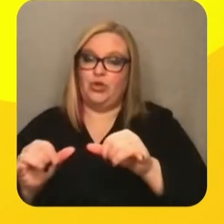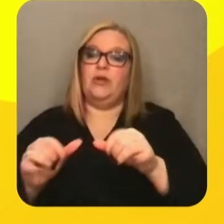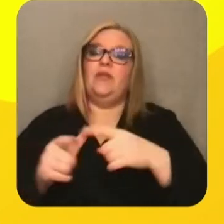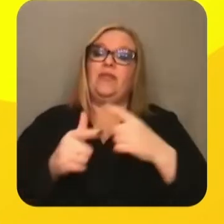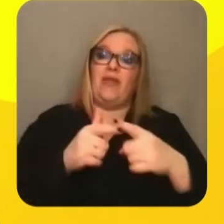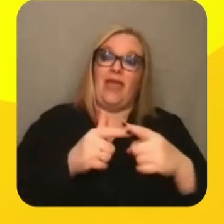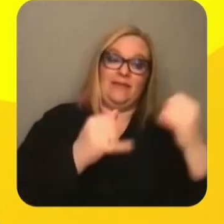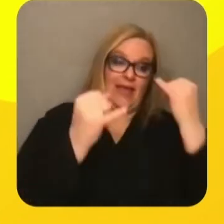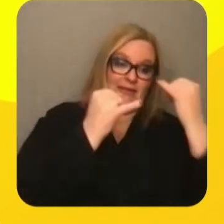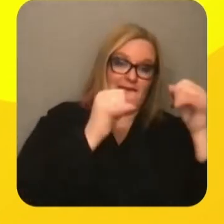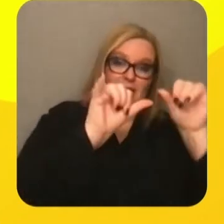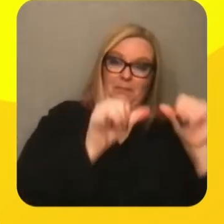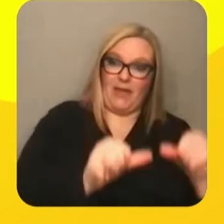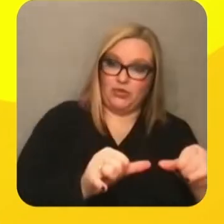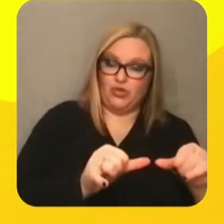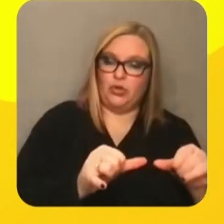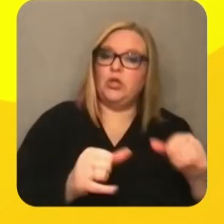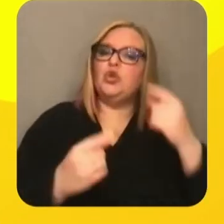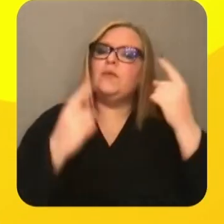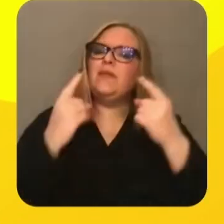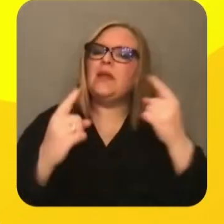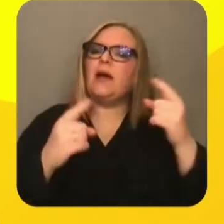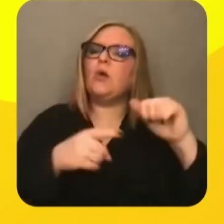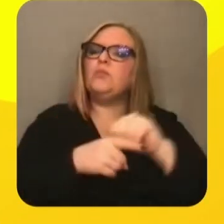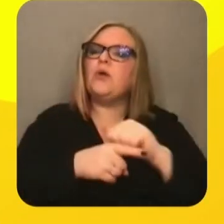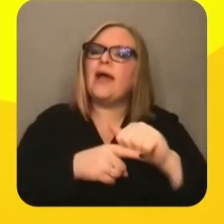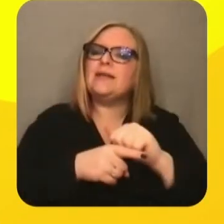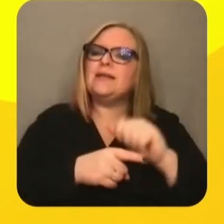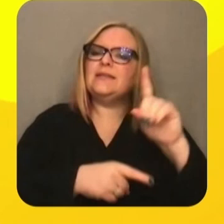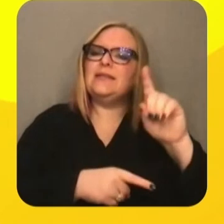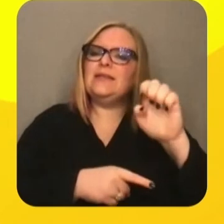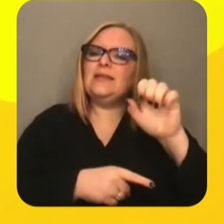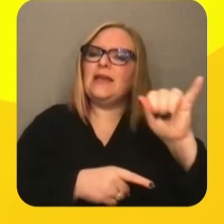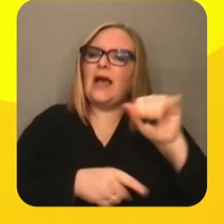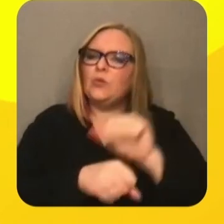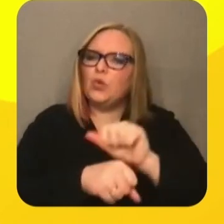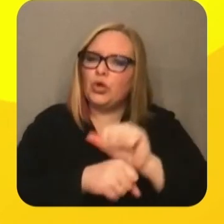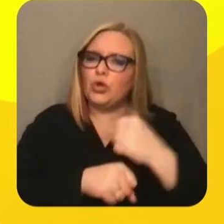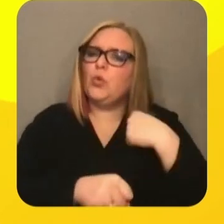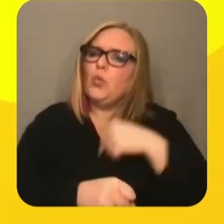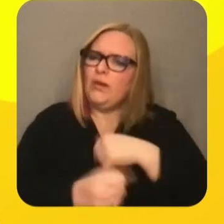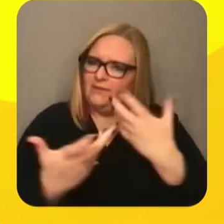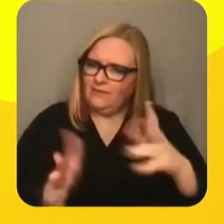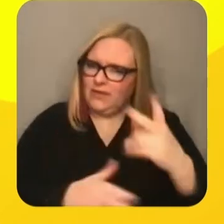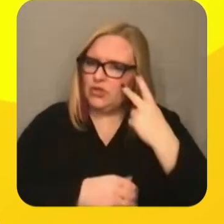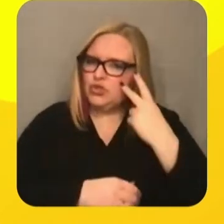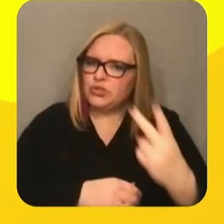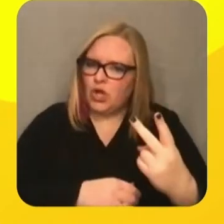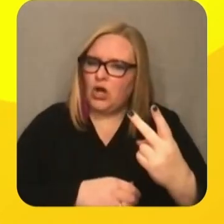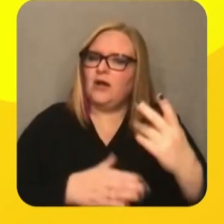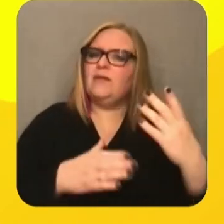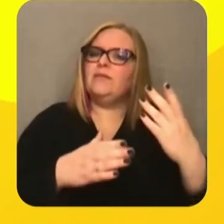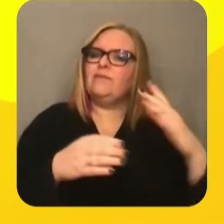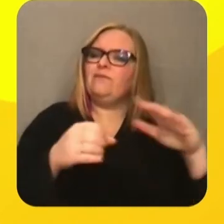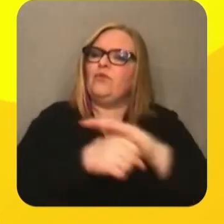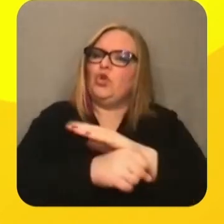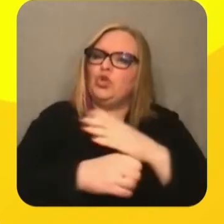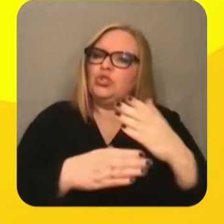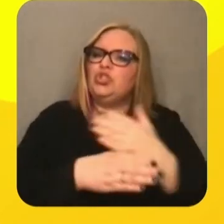When you think about the practice of DEI work and we've seen it as both share this huge uptick,